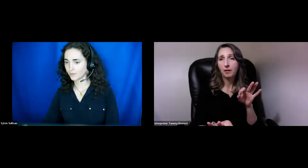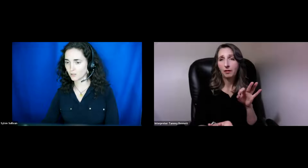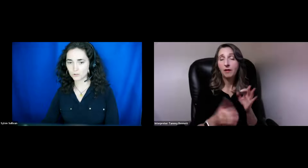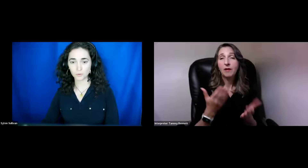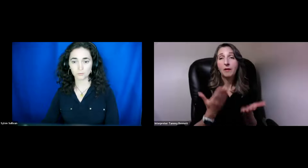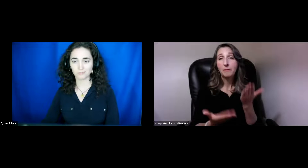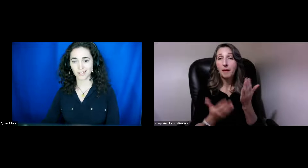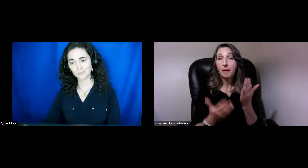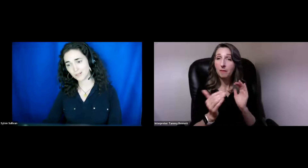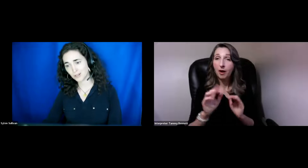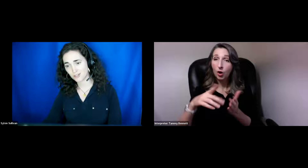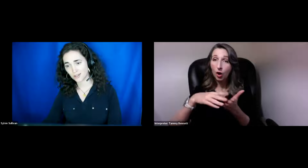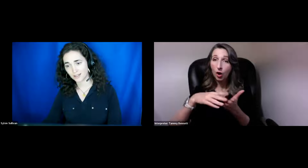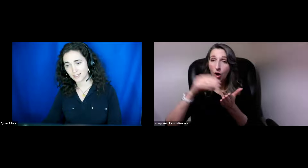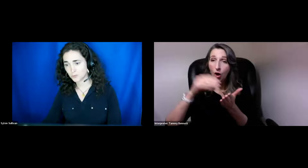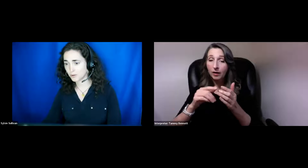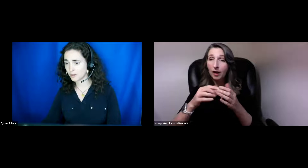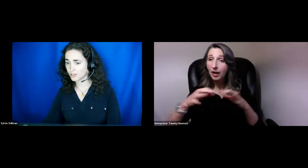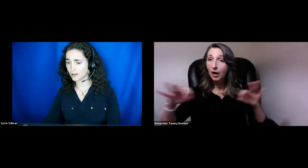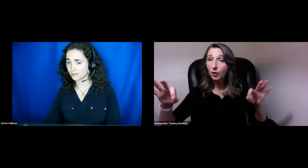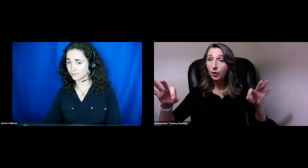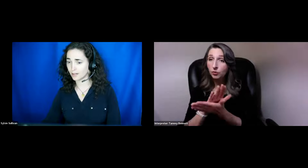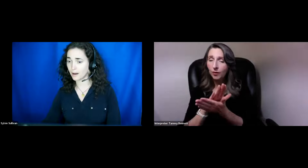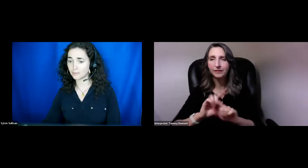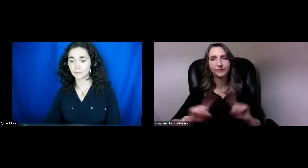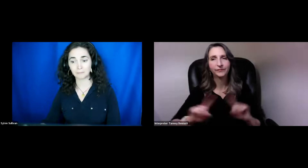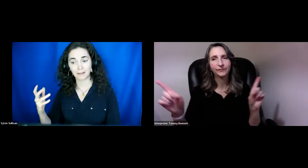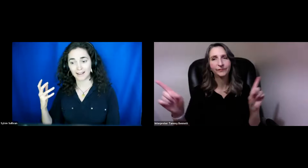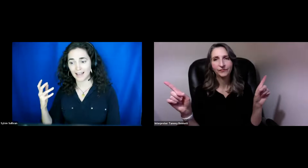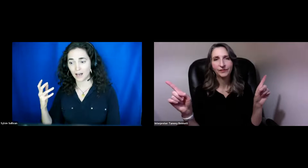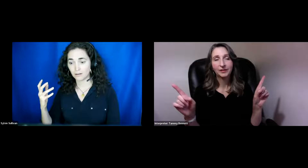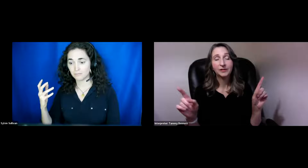system, so that's pretty much it about me.